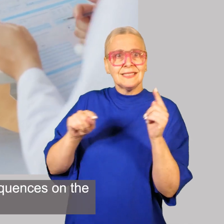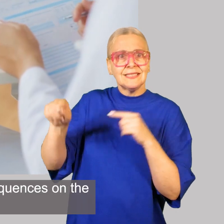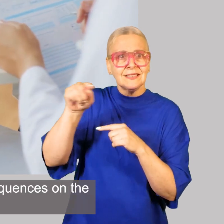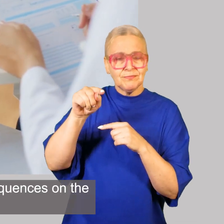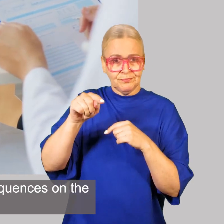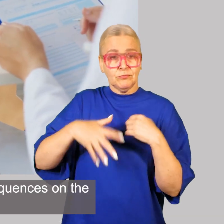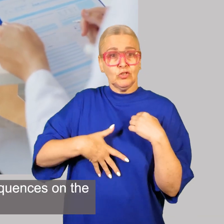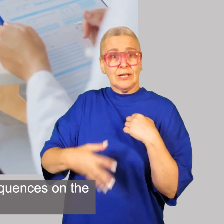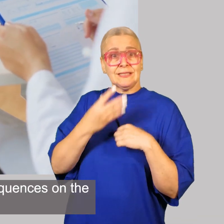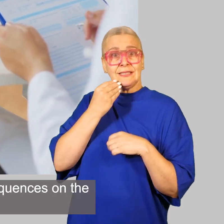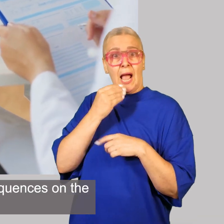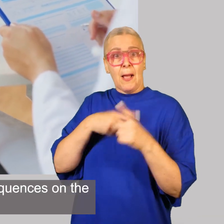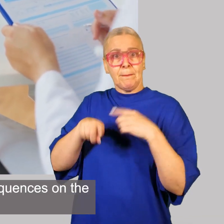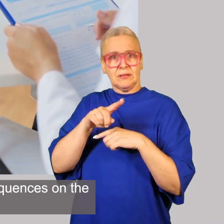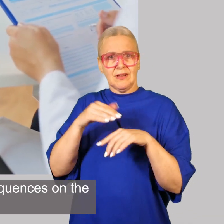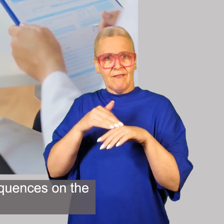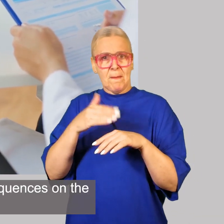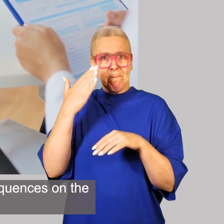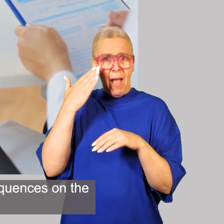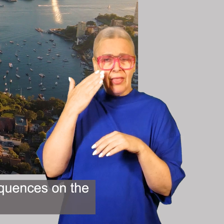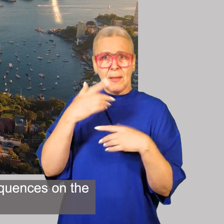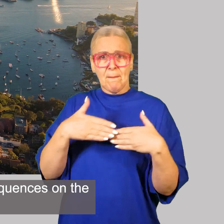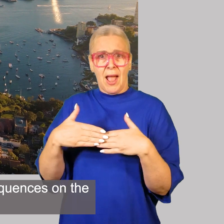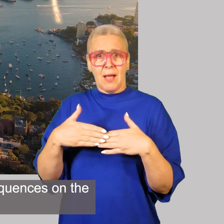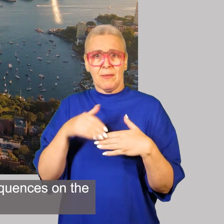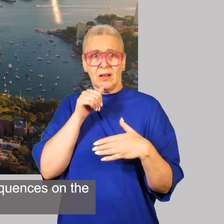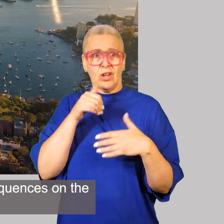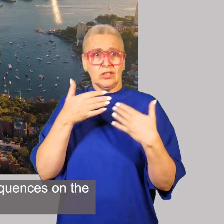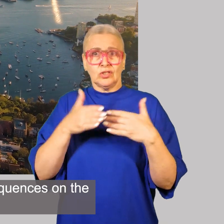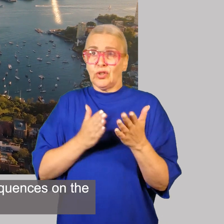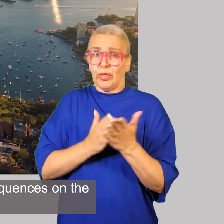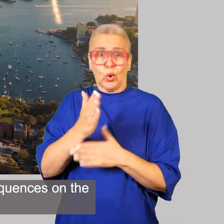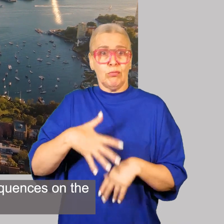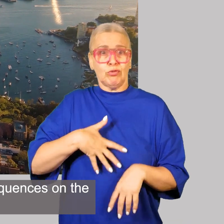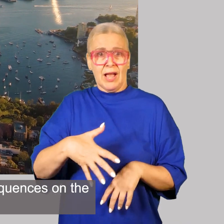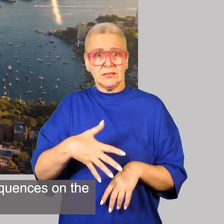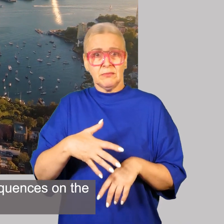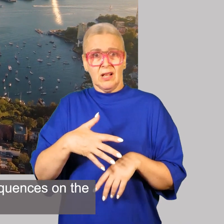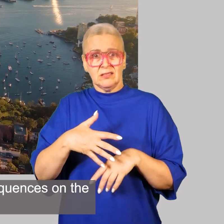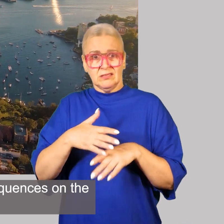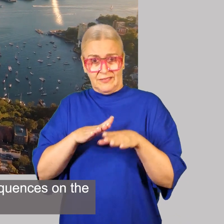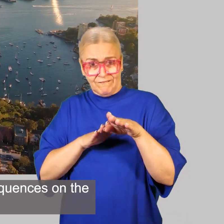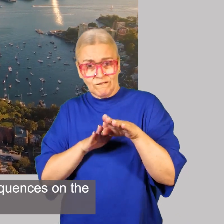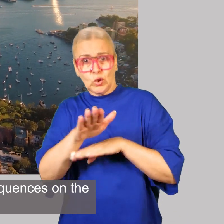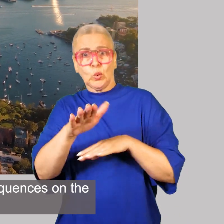As we've heard, gestational diabetes has consequences on the mother and baby,